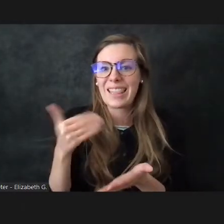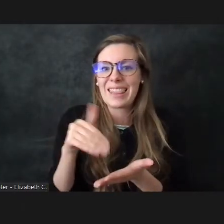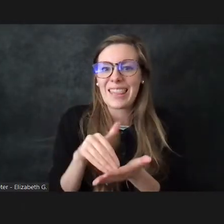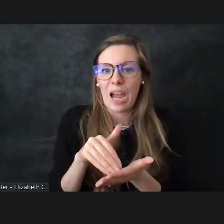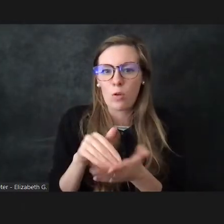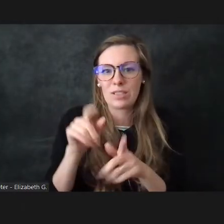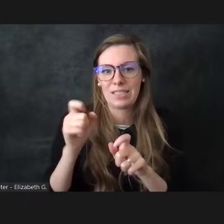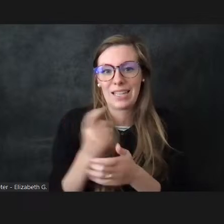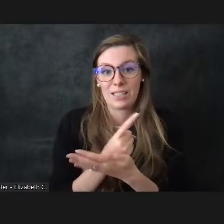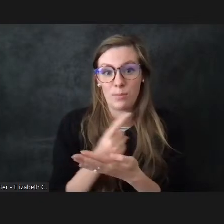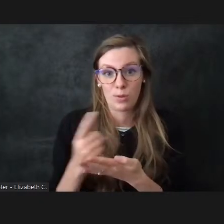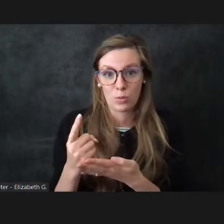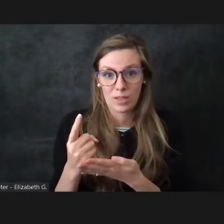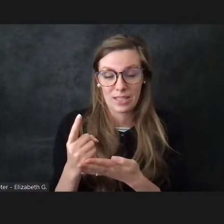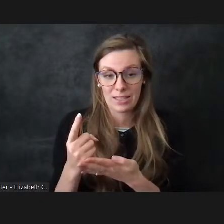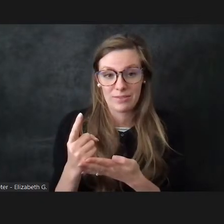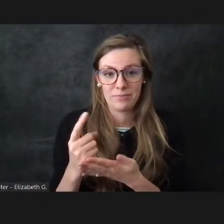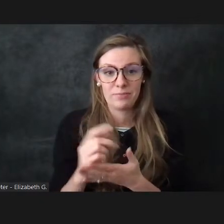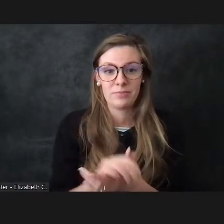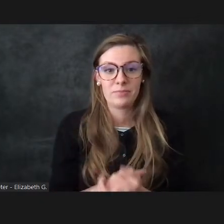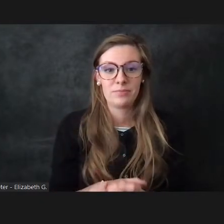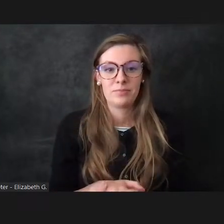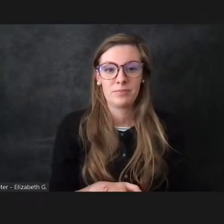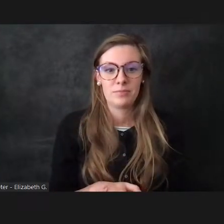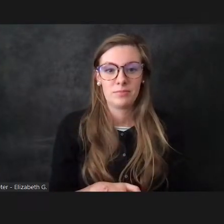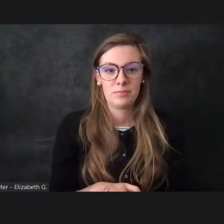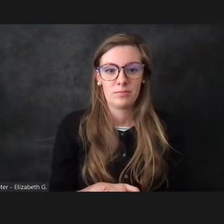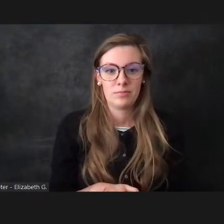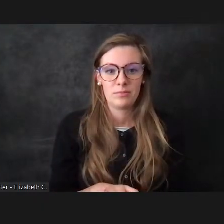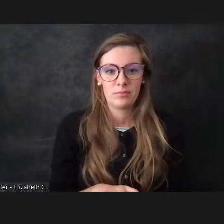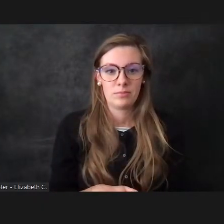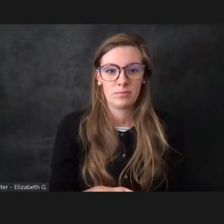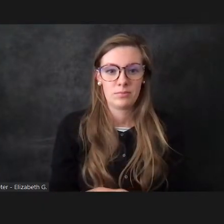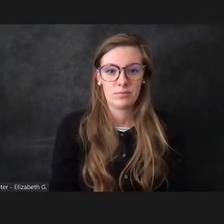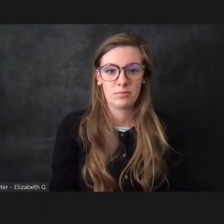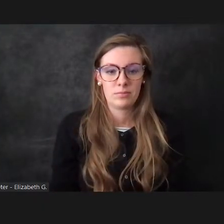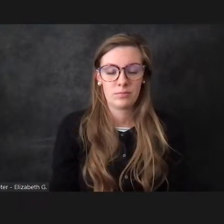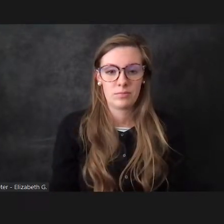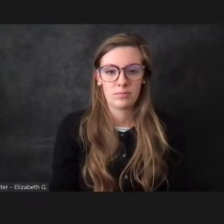Hi Molecular matrix.